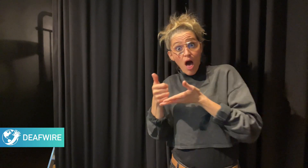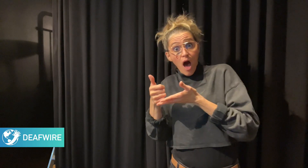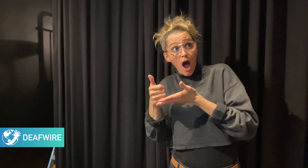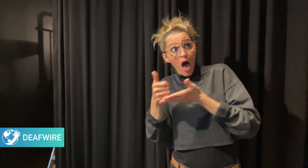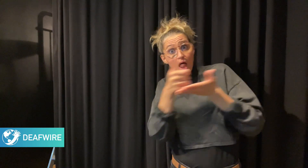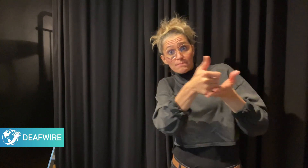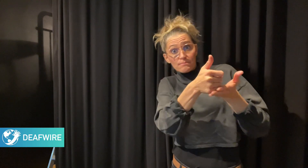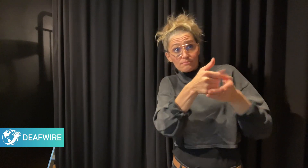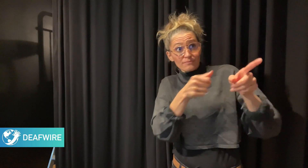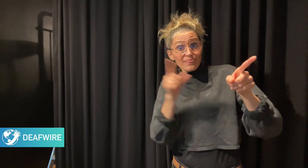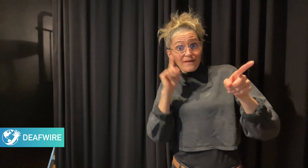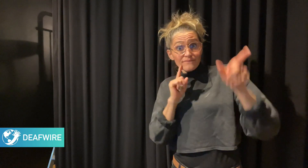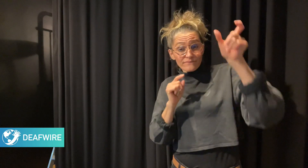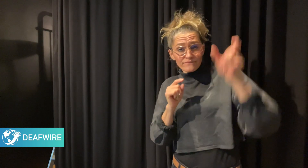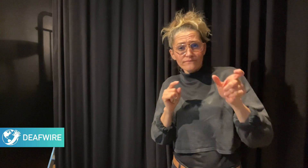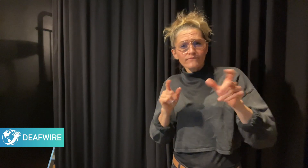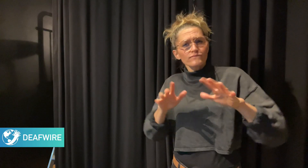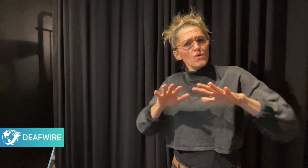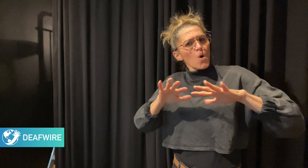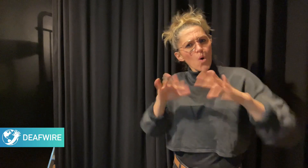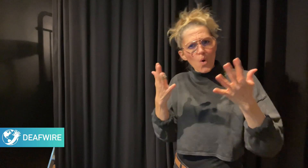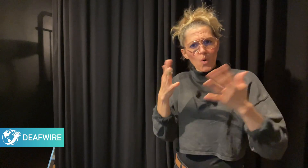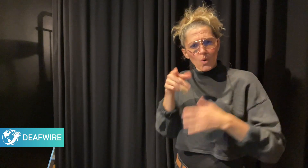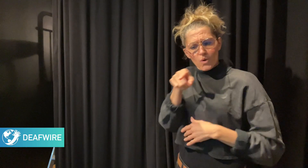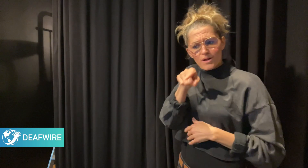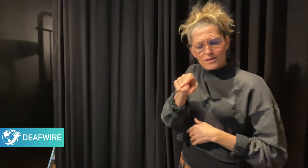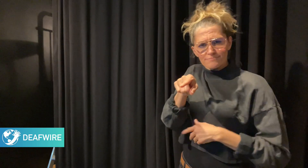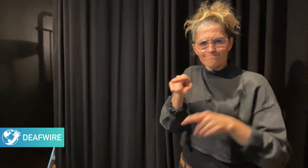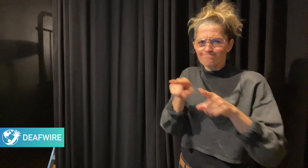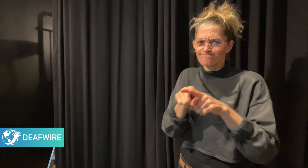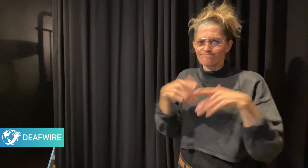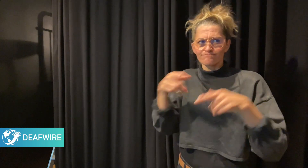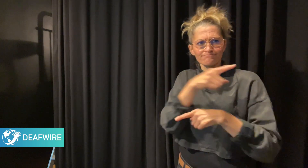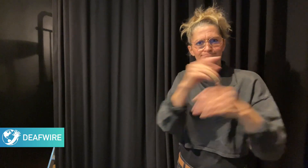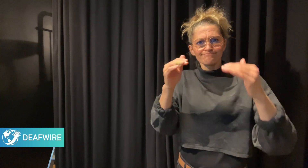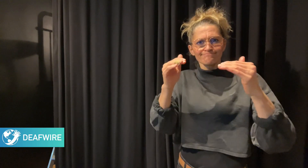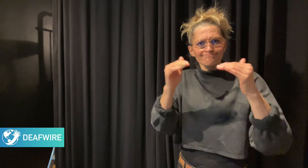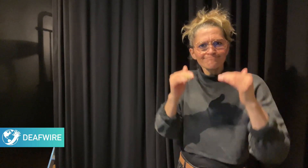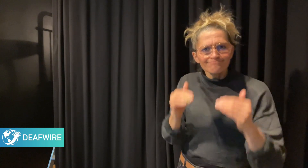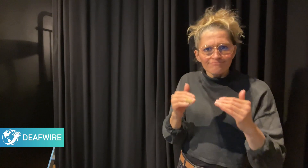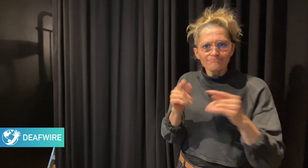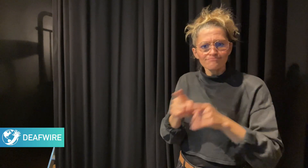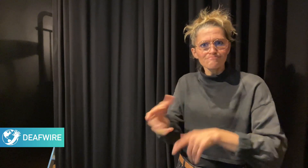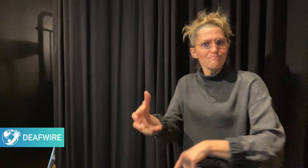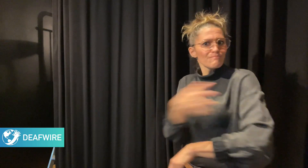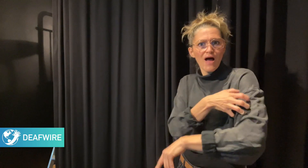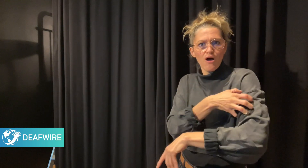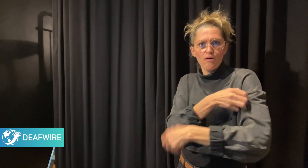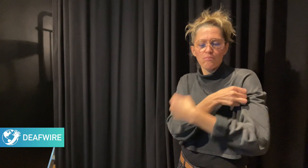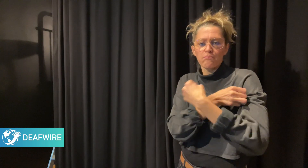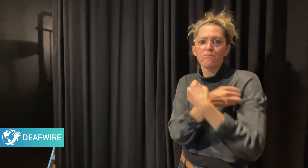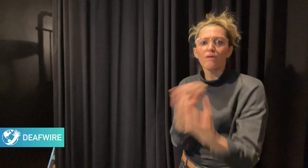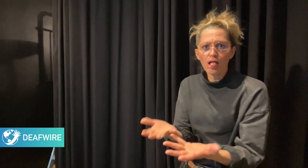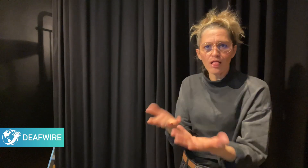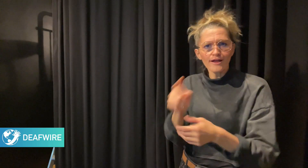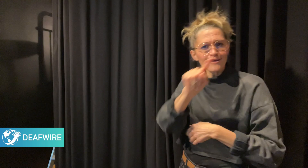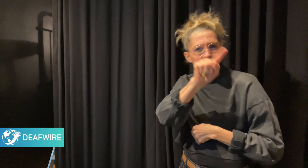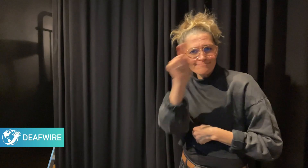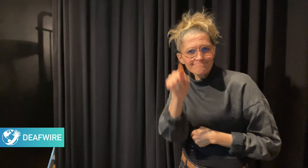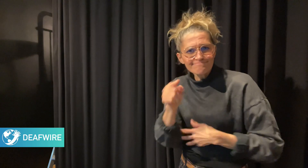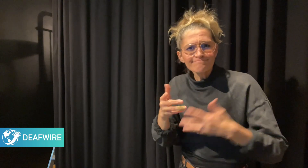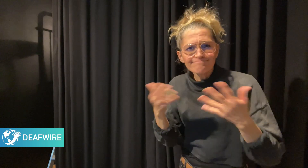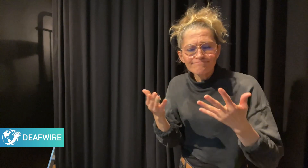to be burdened with this? Is it helpful to the Deaf person,